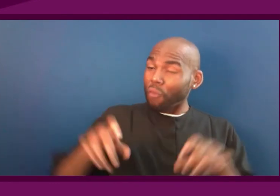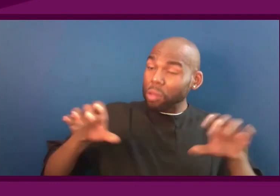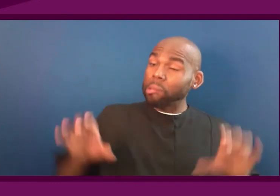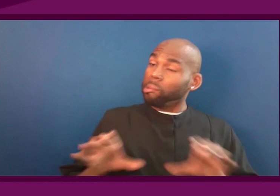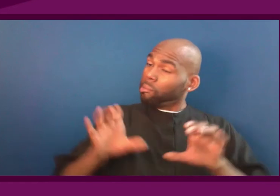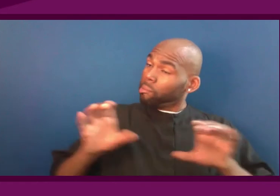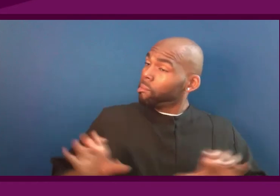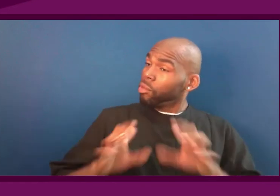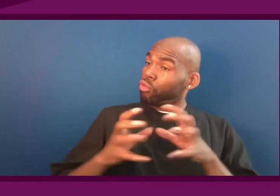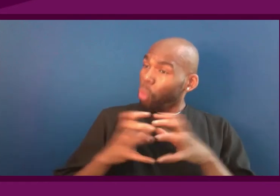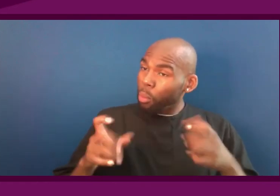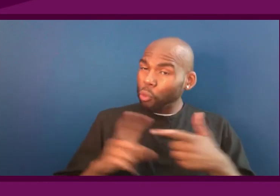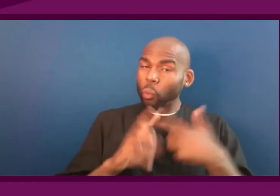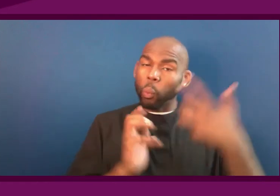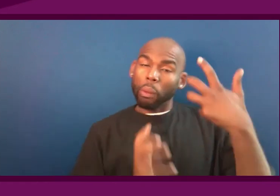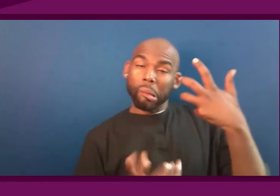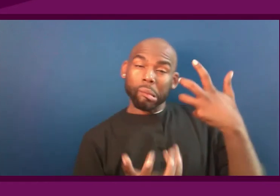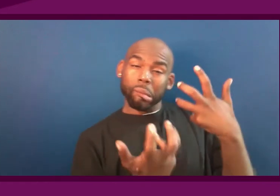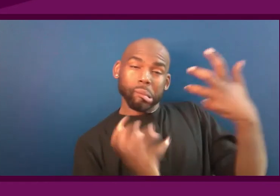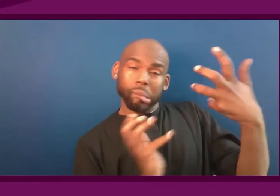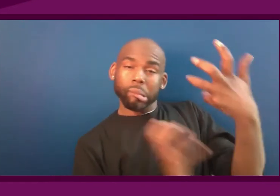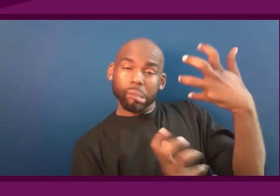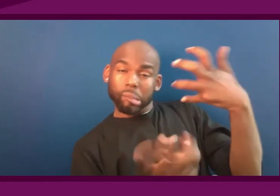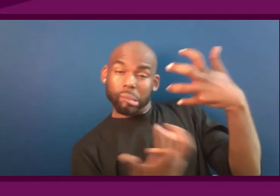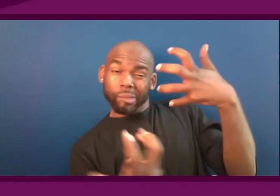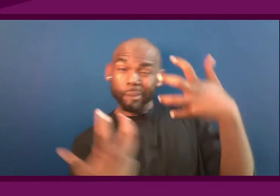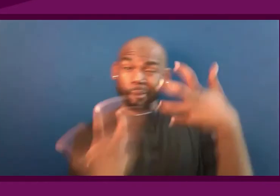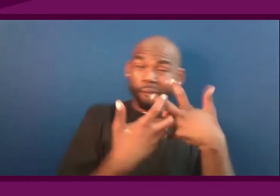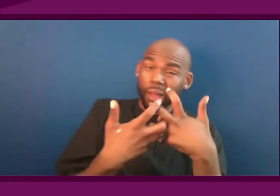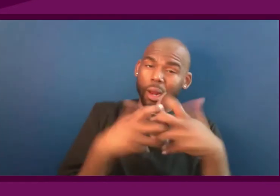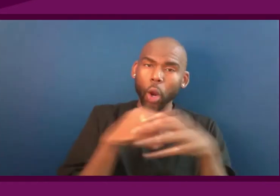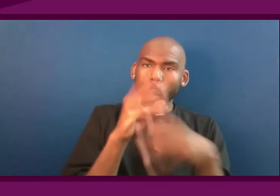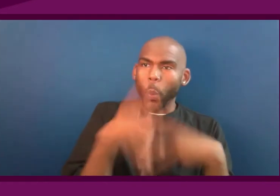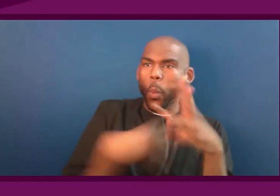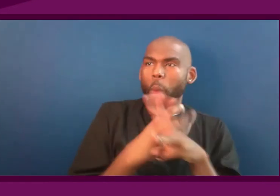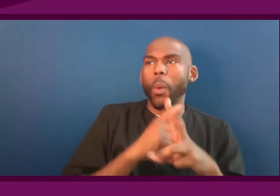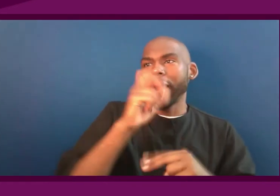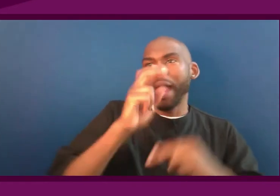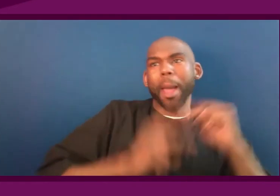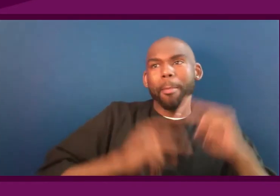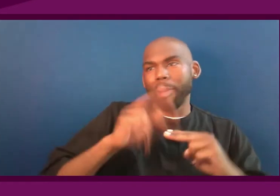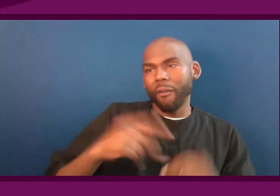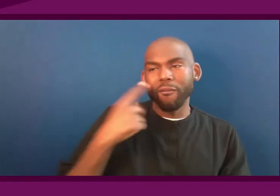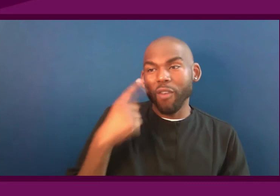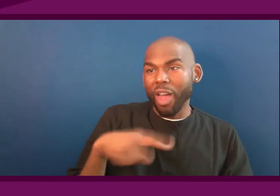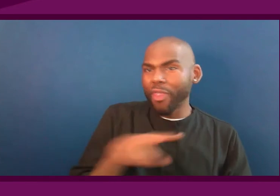movement. And it's the same way that women, we, as women are often trying to fit ourselves into